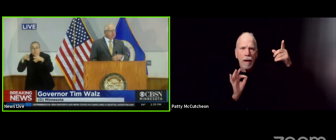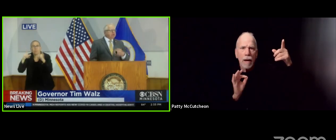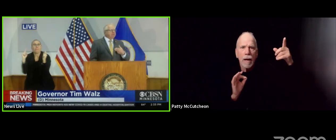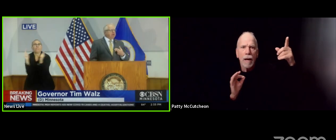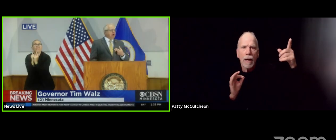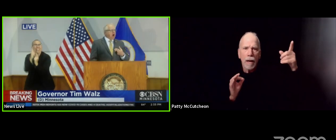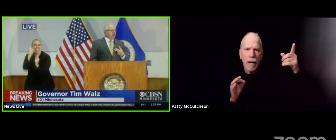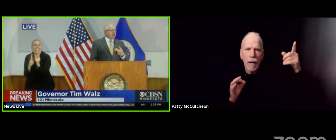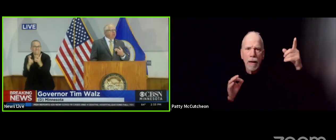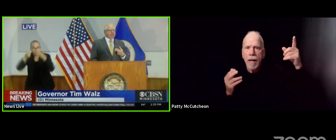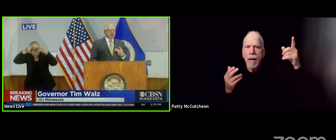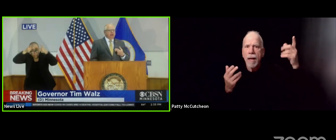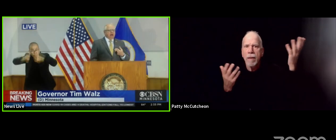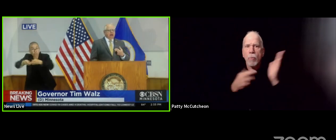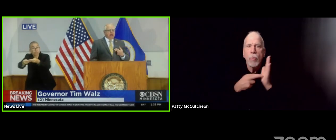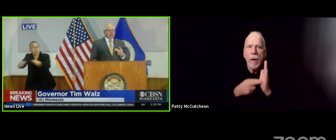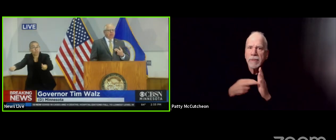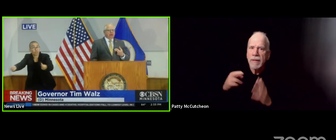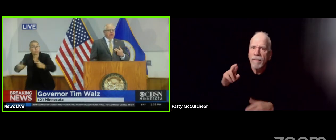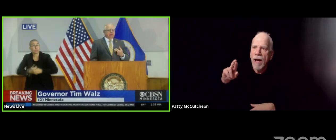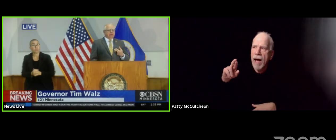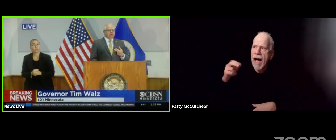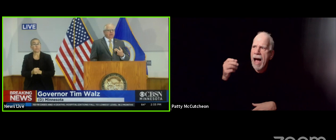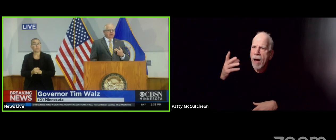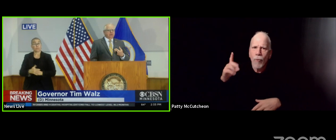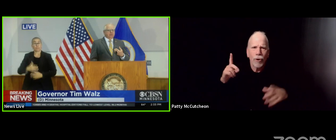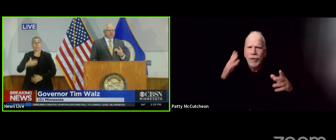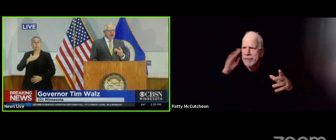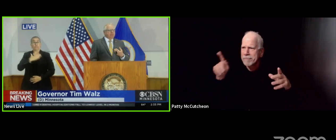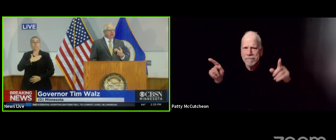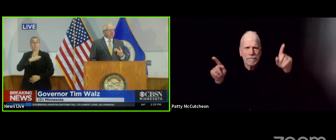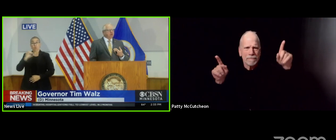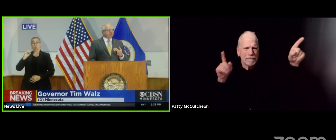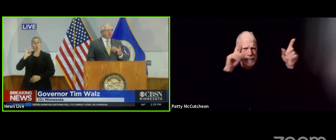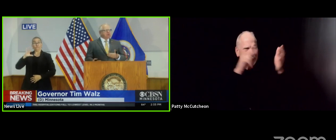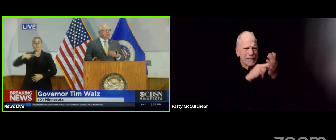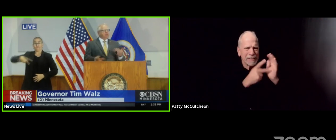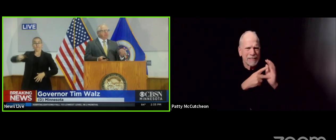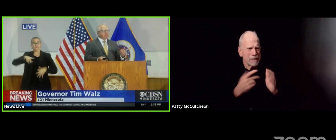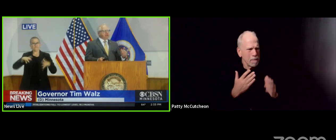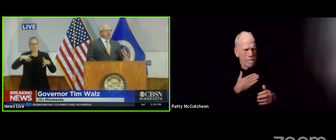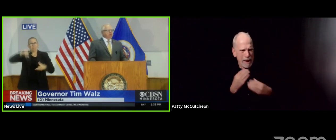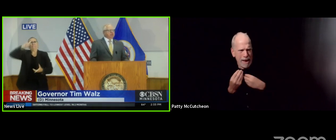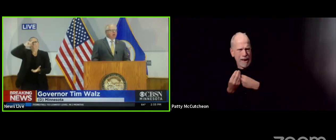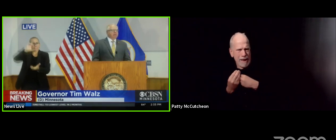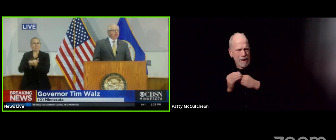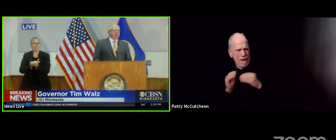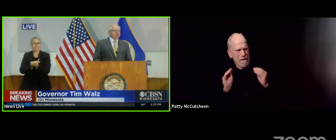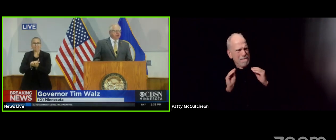CLEARLY CONVEYED TO OUR OFFICE THAT THE COMPROMISED VERSION THAT WAS COMING FROM THE SENATE WAS THE ONE THAT WOULD ENSURE